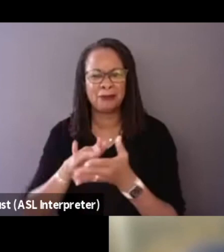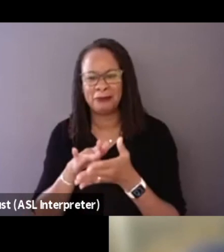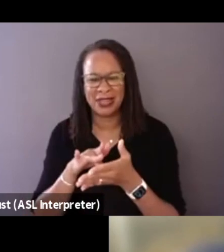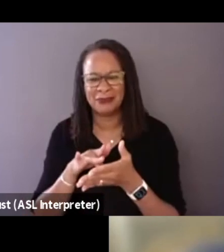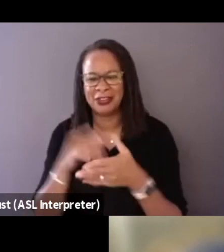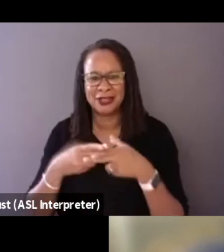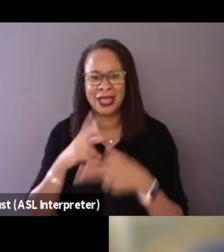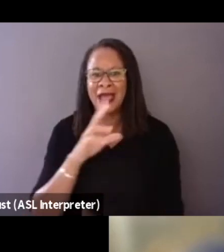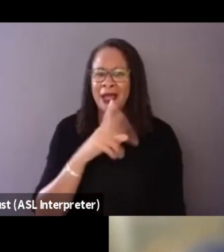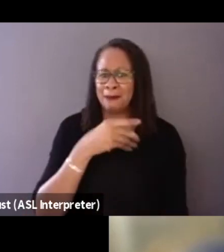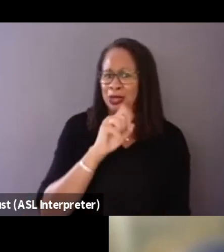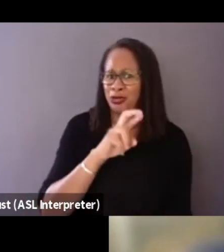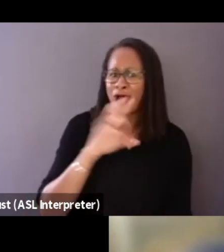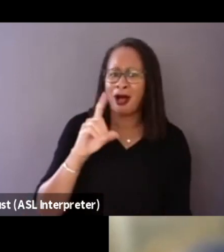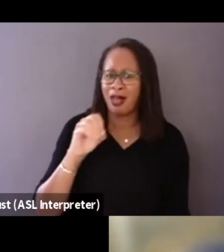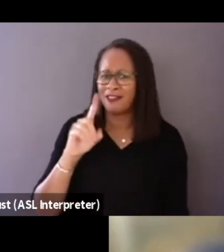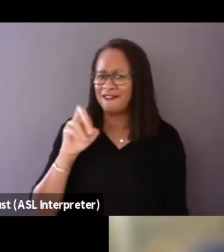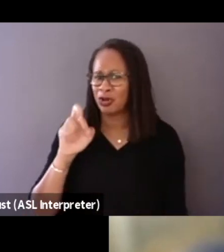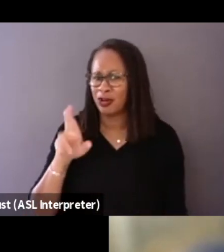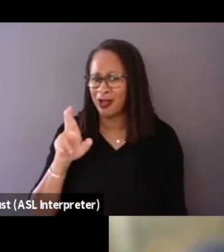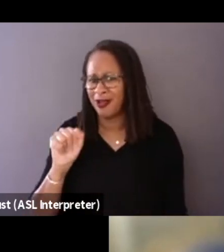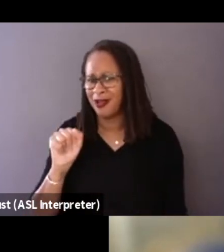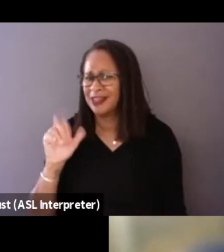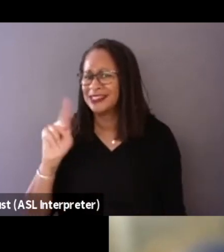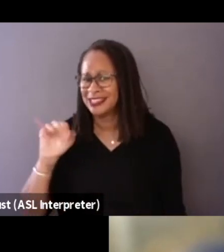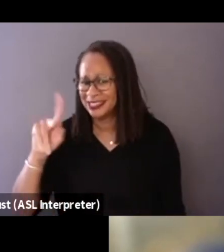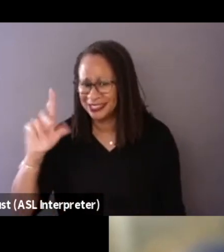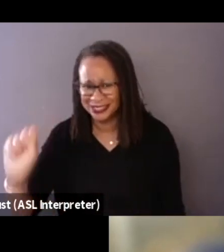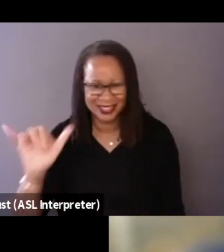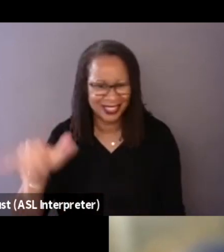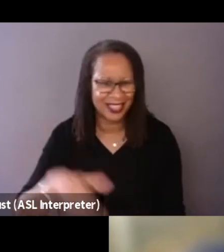There we go, there we go. (Peter chuckling) I just want to tell you all that I'm, like I said,